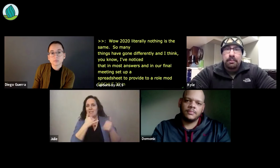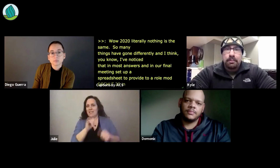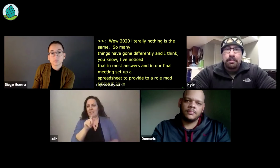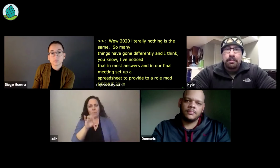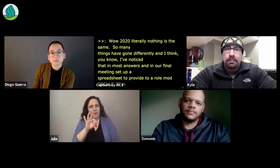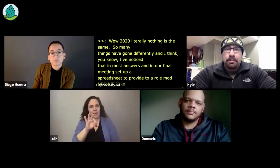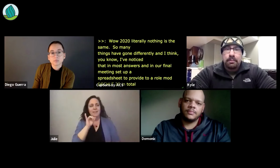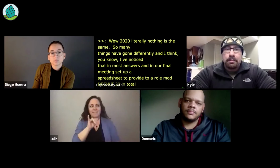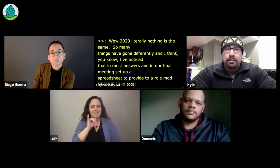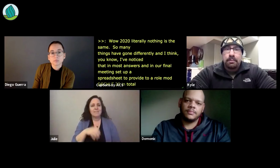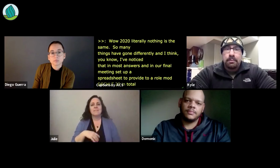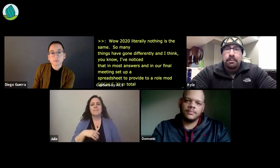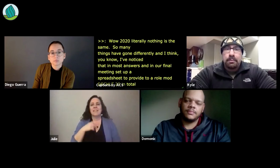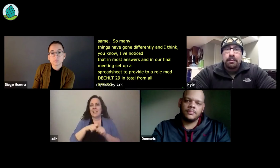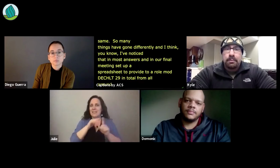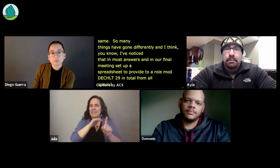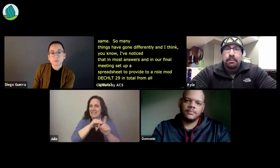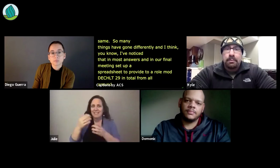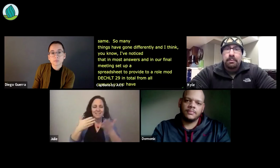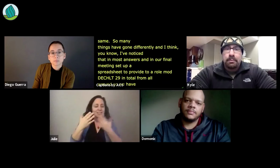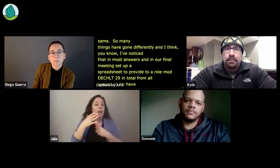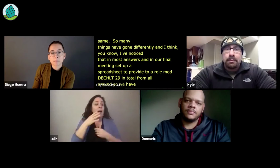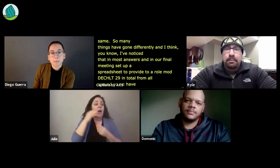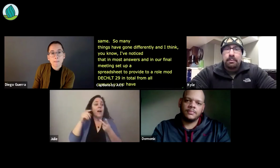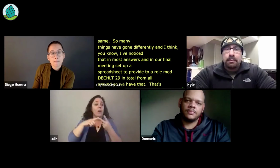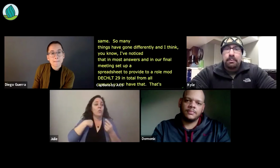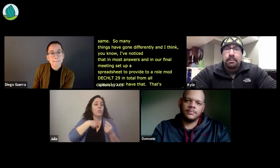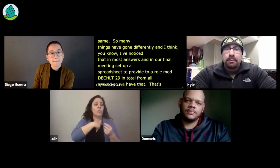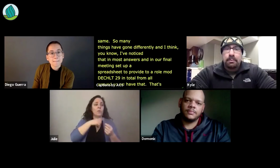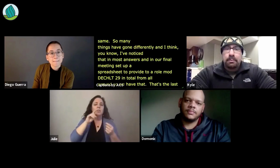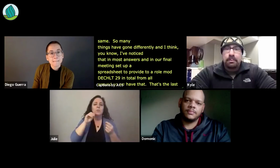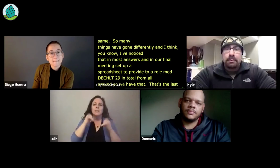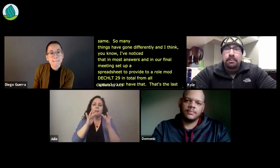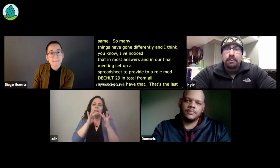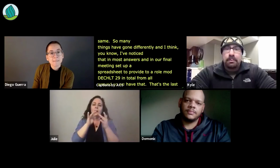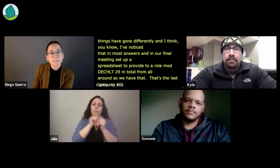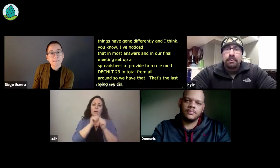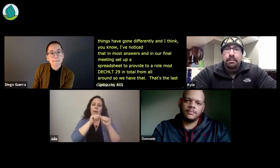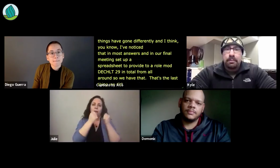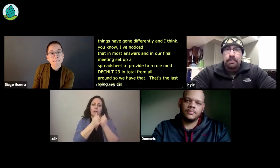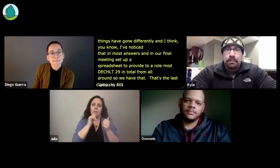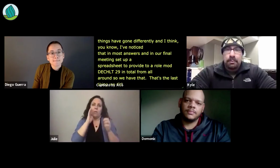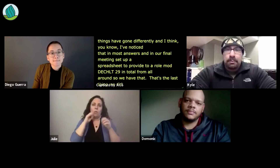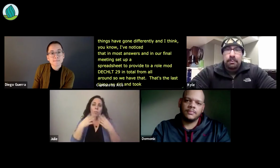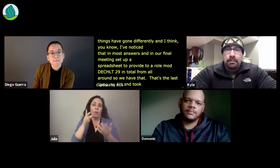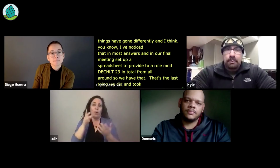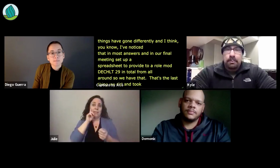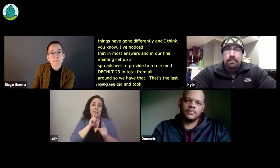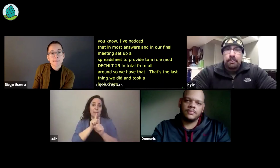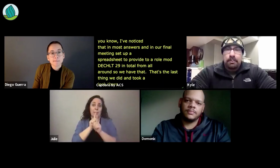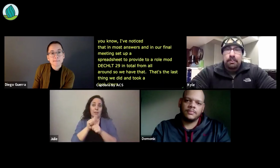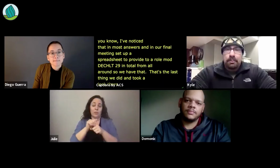Still 29, we're still reaching out trying to get others. But I've been in touch with the agencies who provide mentor training, just checking in,